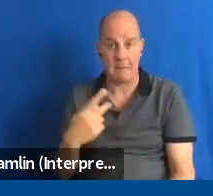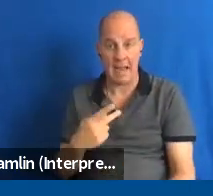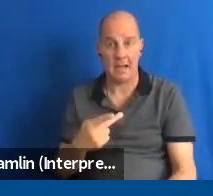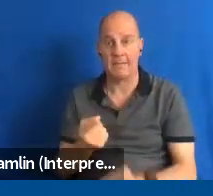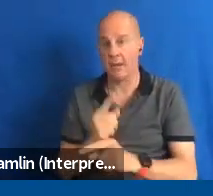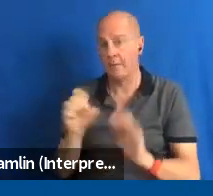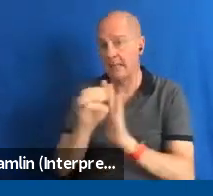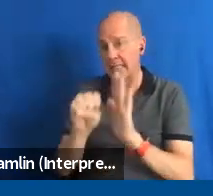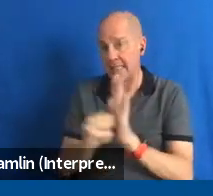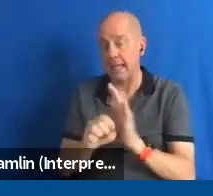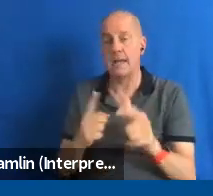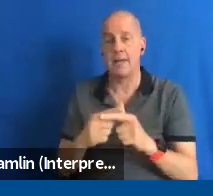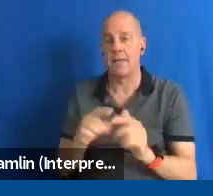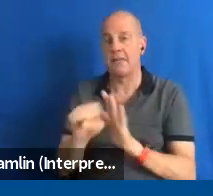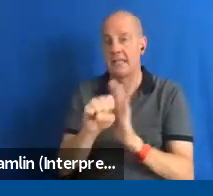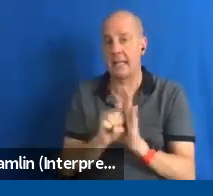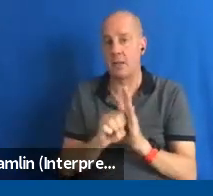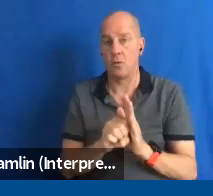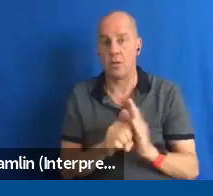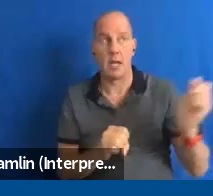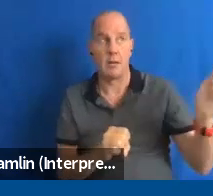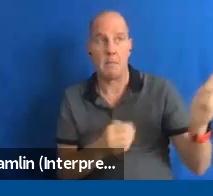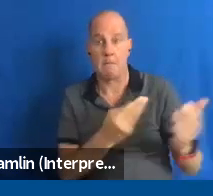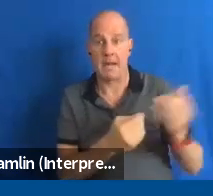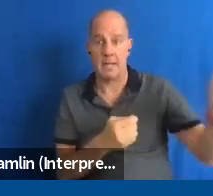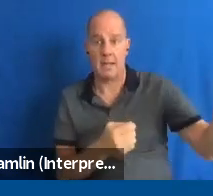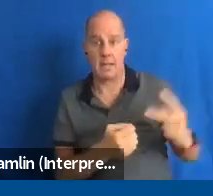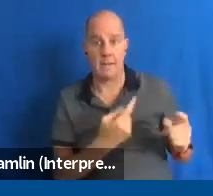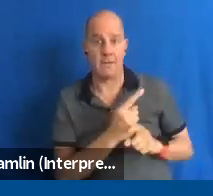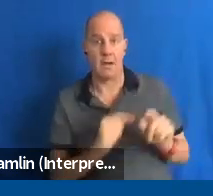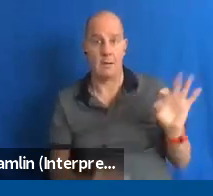and then the states get reimbursed through FEMA. So I think the first